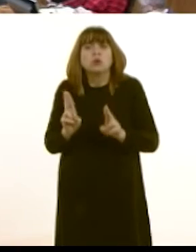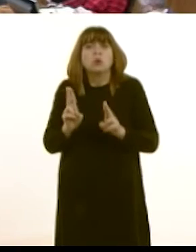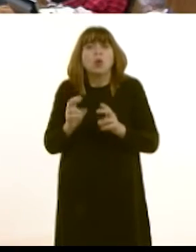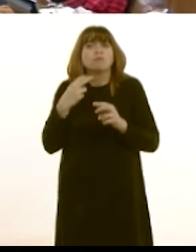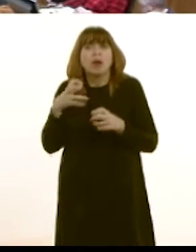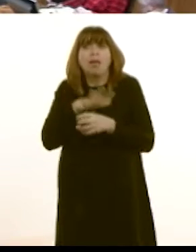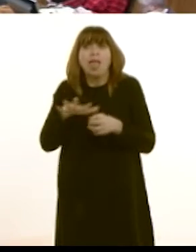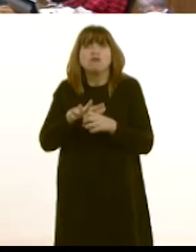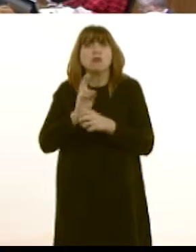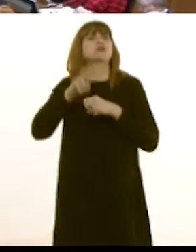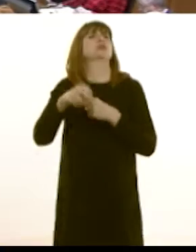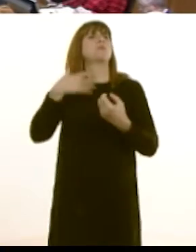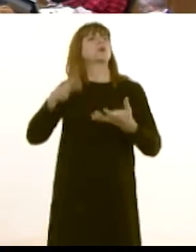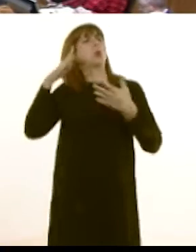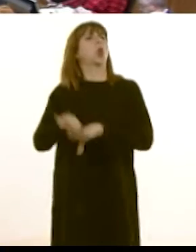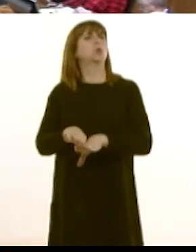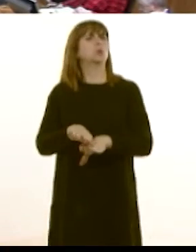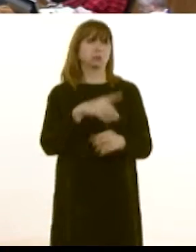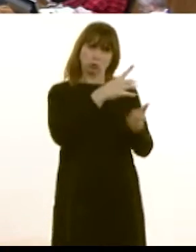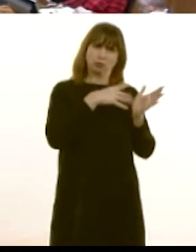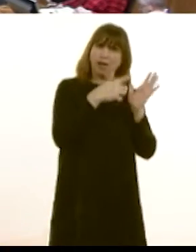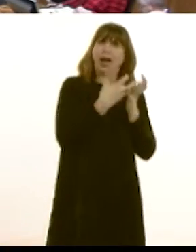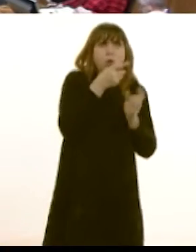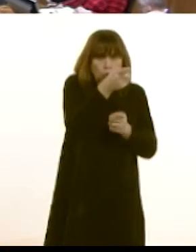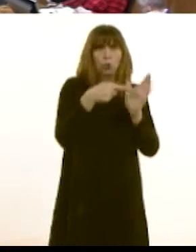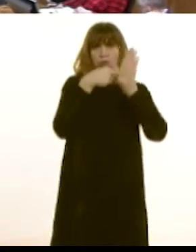Carwyn Jones: We would encourage any local authority, without speaking about a specific